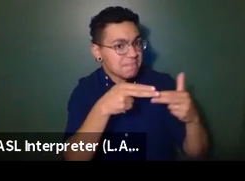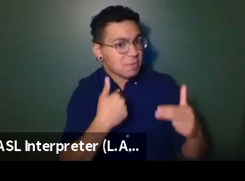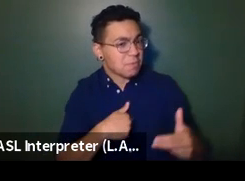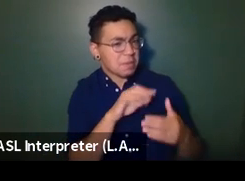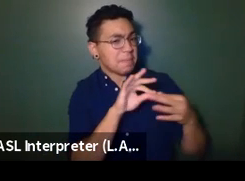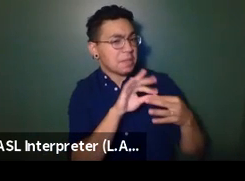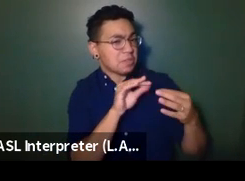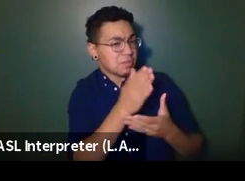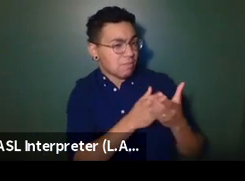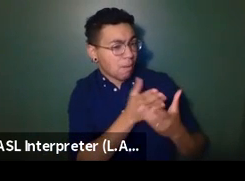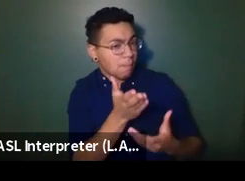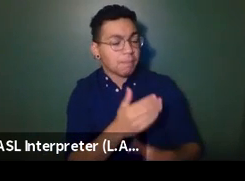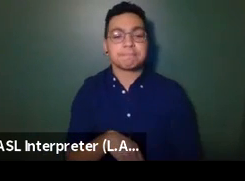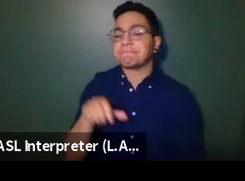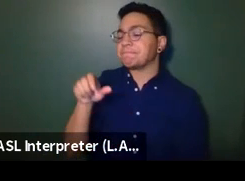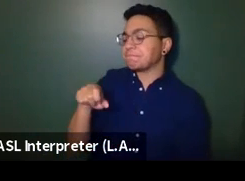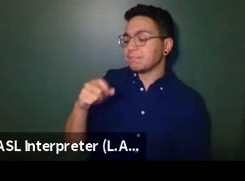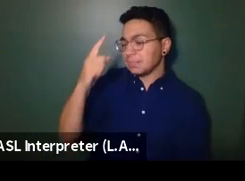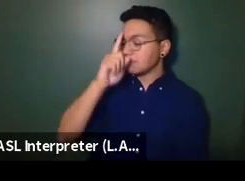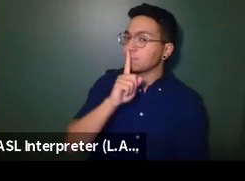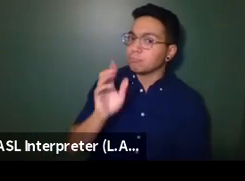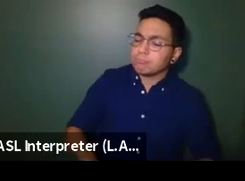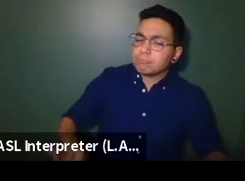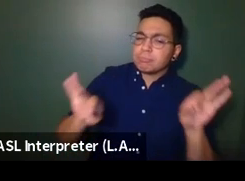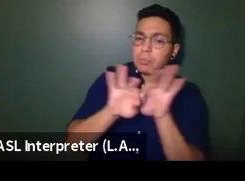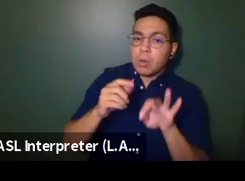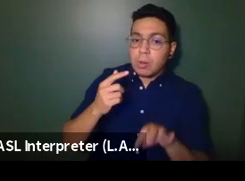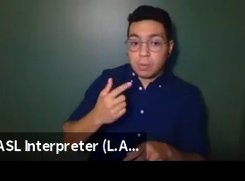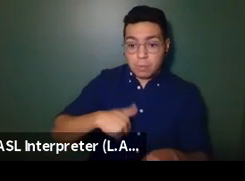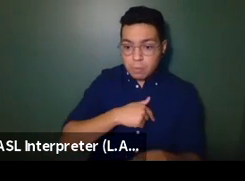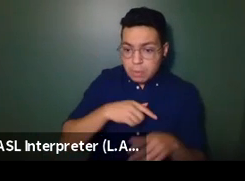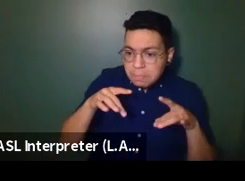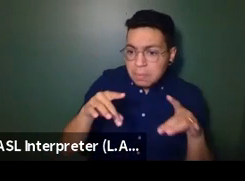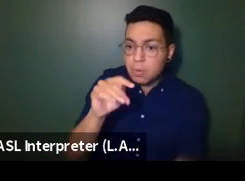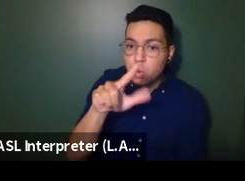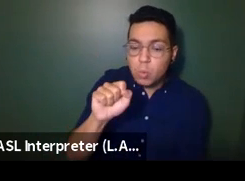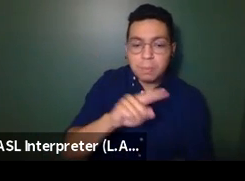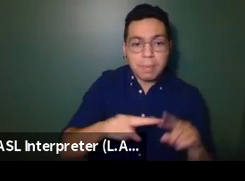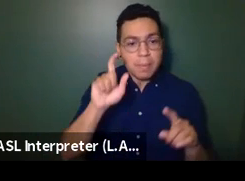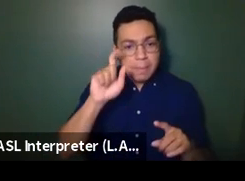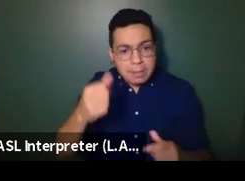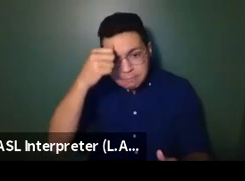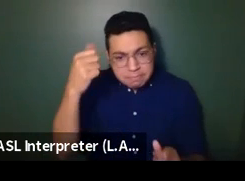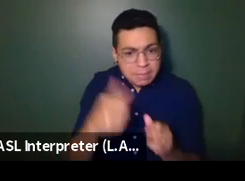Jeff Crawford: Yeah, I think it's so important that as we have tools we have to remember that we want to frame our thinking